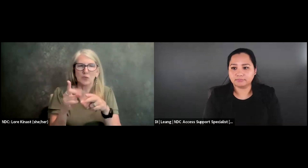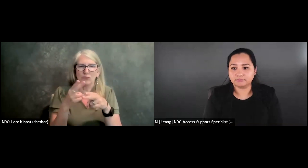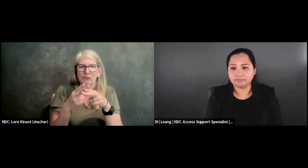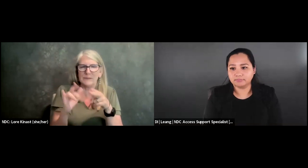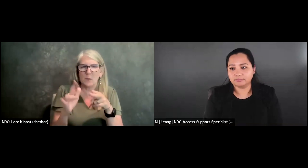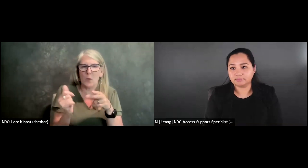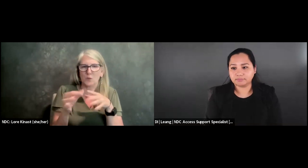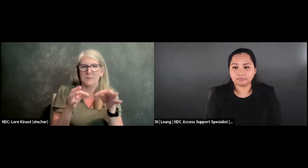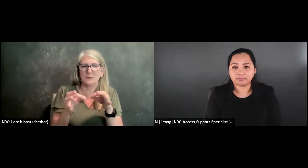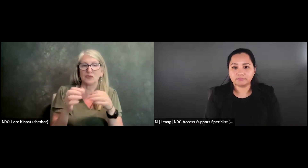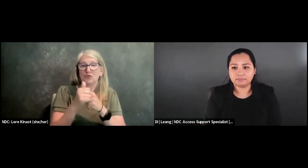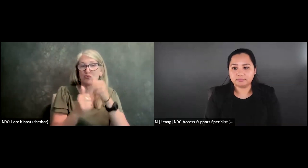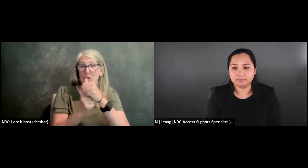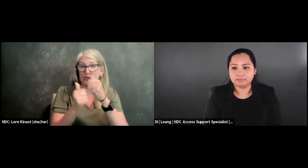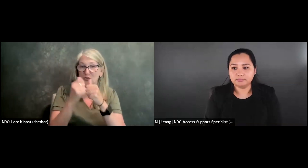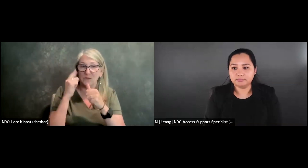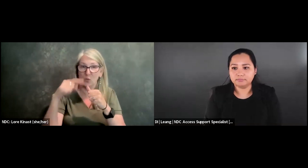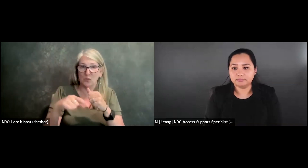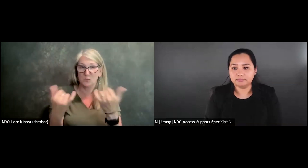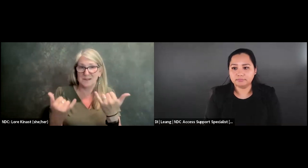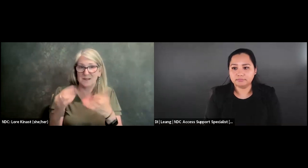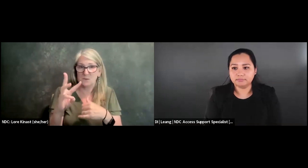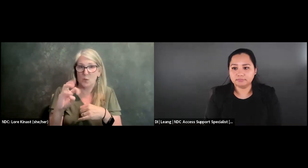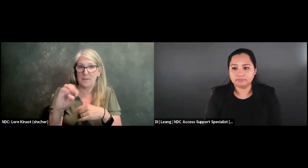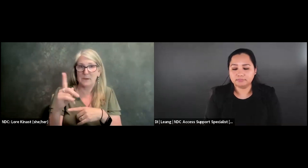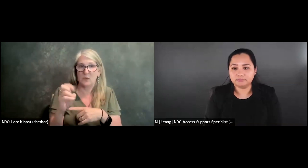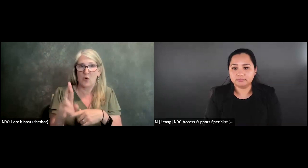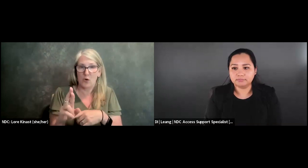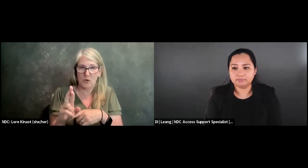The structure for today's webinar will be as follows.